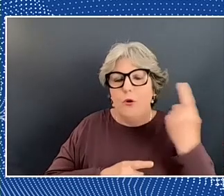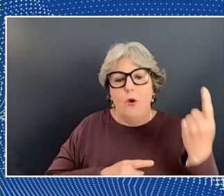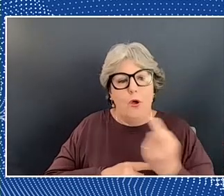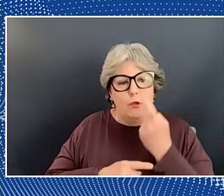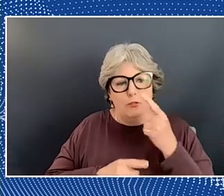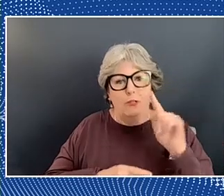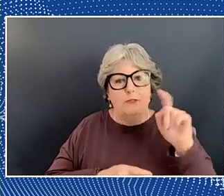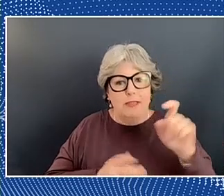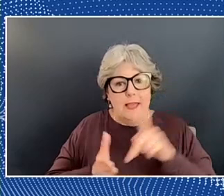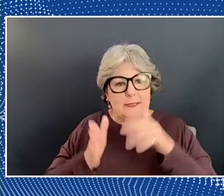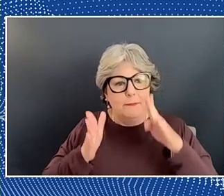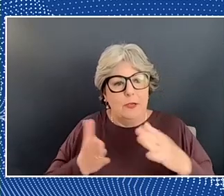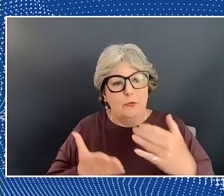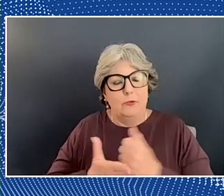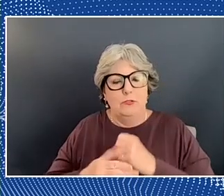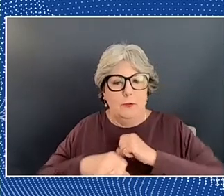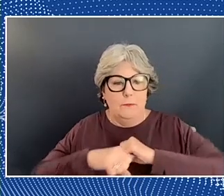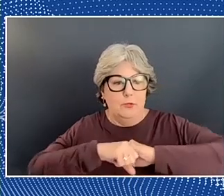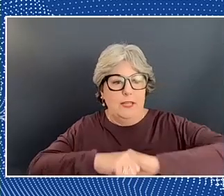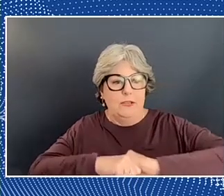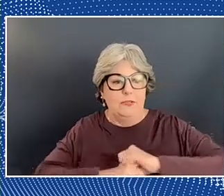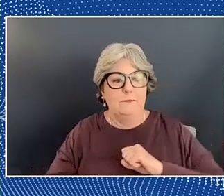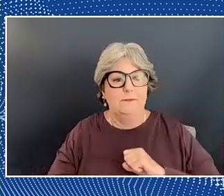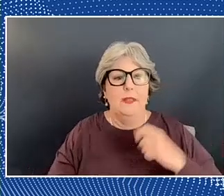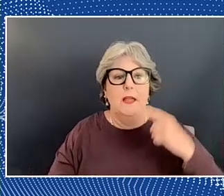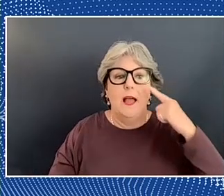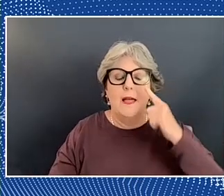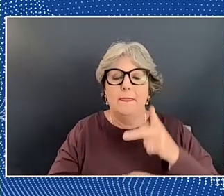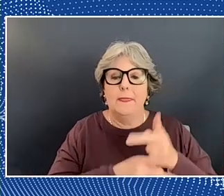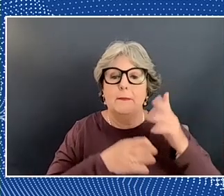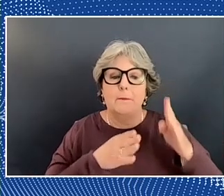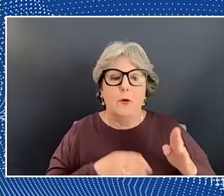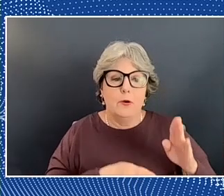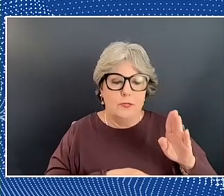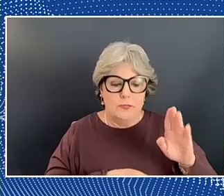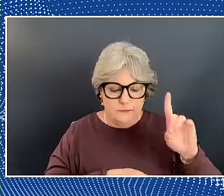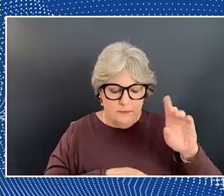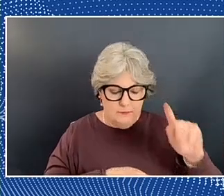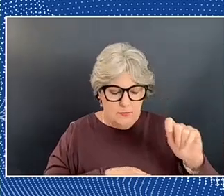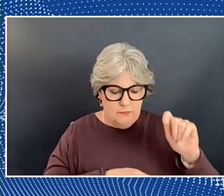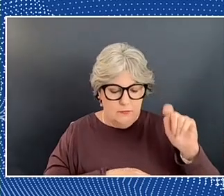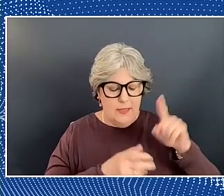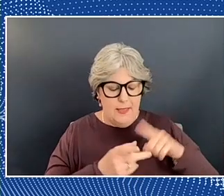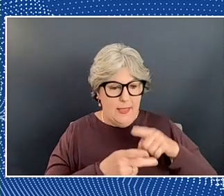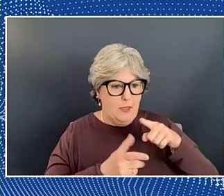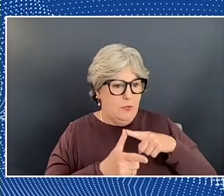deserve protection. I think that borrowers with defaults, judgments and borrowers with HEAL loans